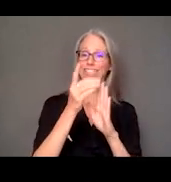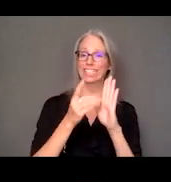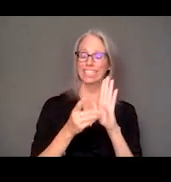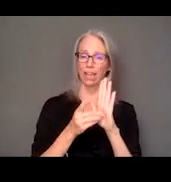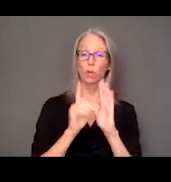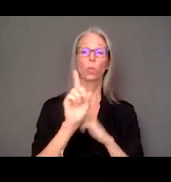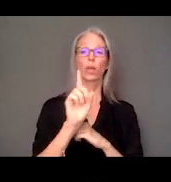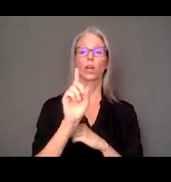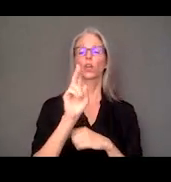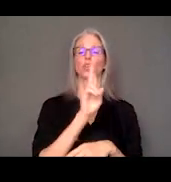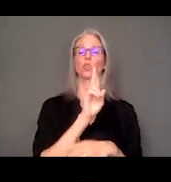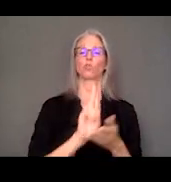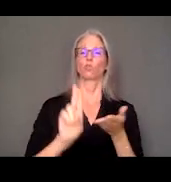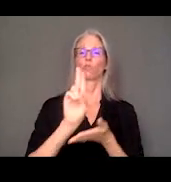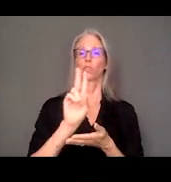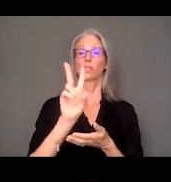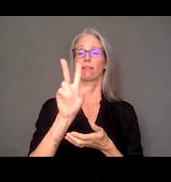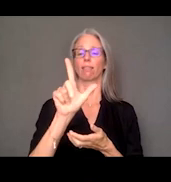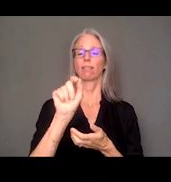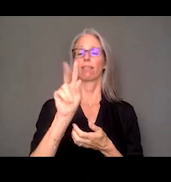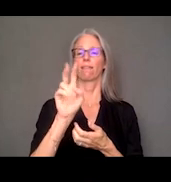nonprofit organizations.